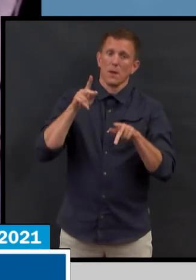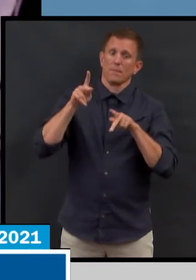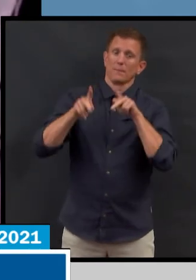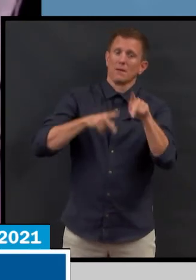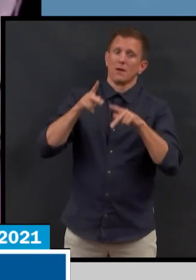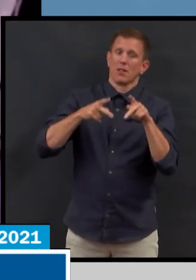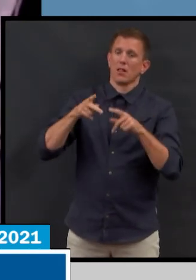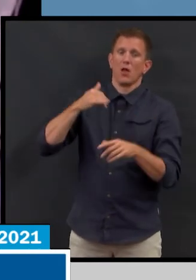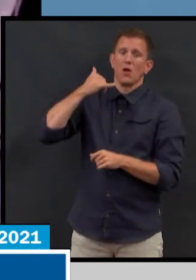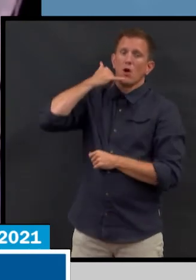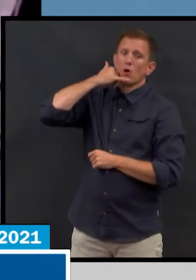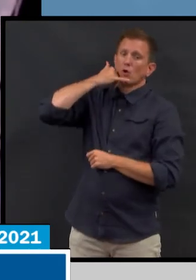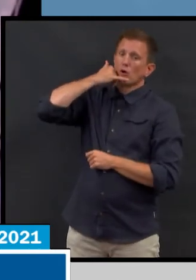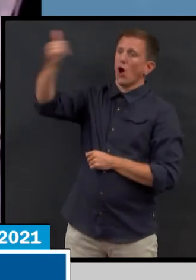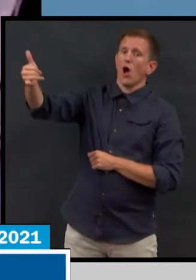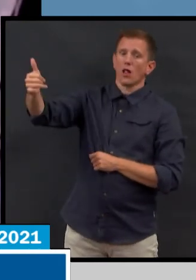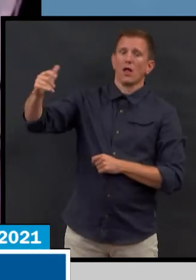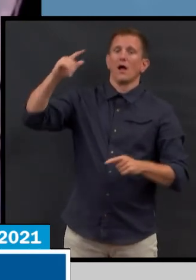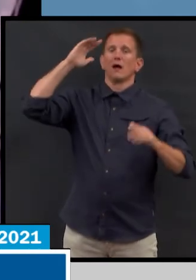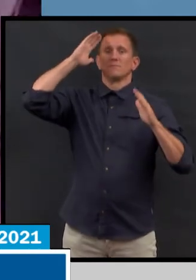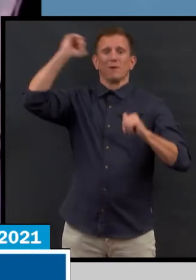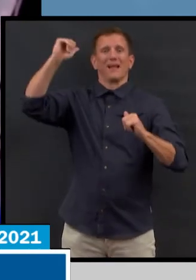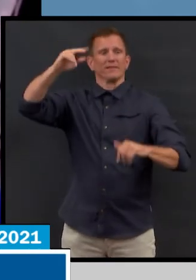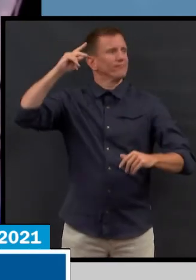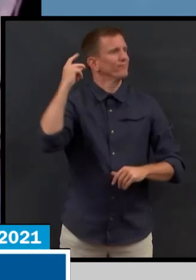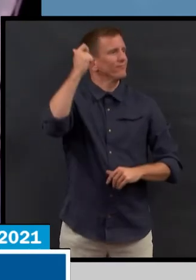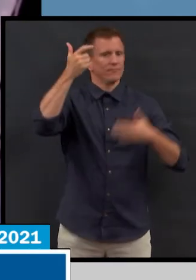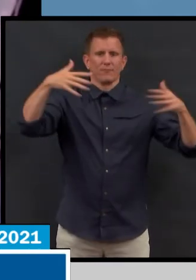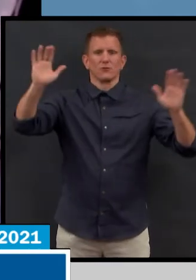that way as you well know brita it takes there's a process that they have to go